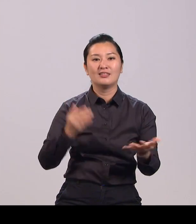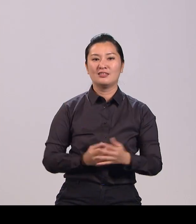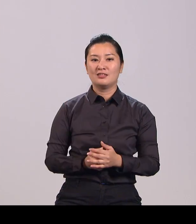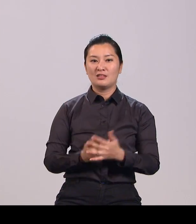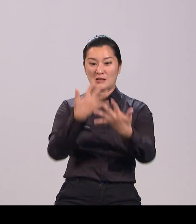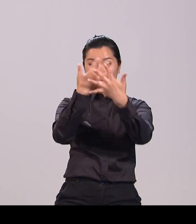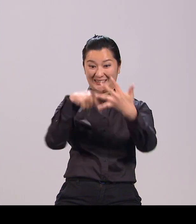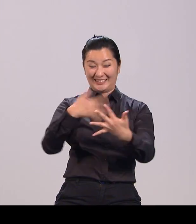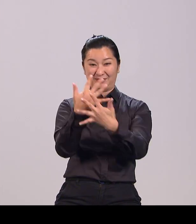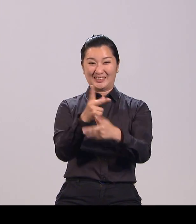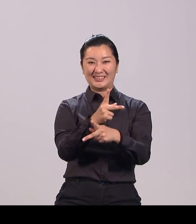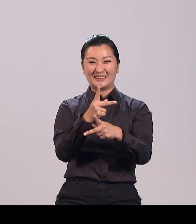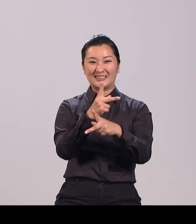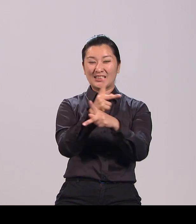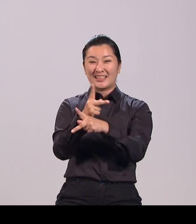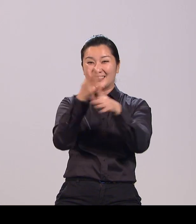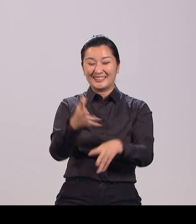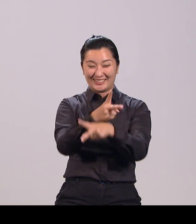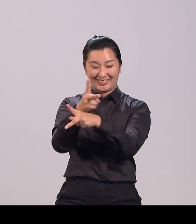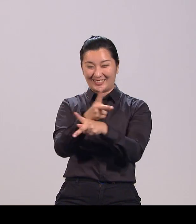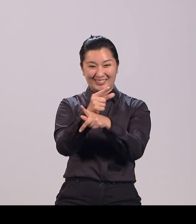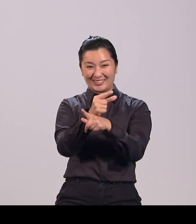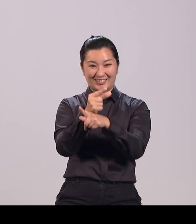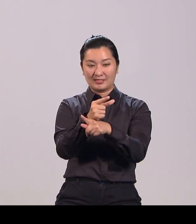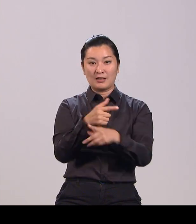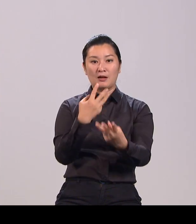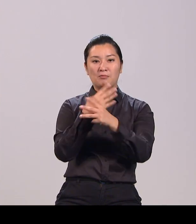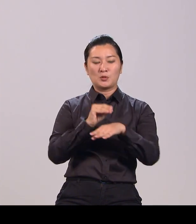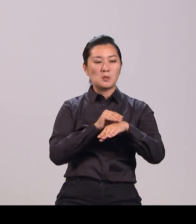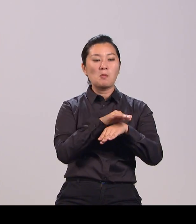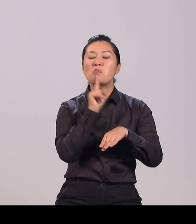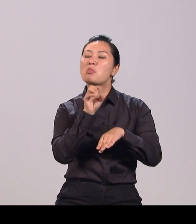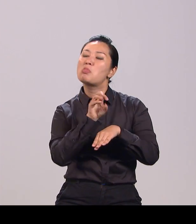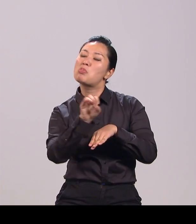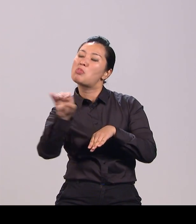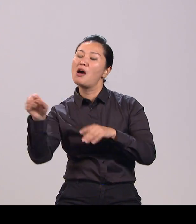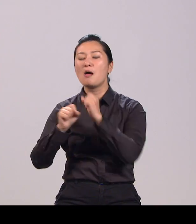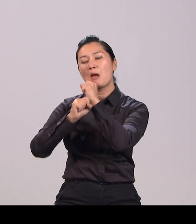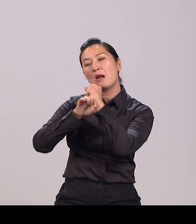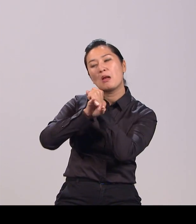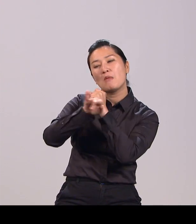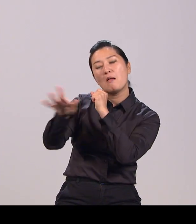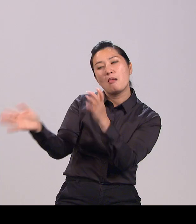You lock a chap up, the chap subverts your jailor. The wardens had to be sent for de-radicalization.